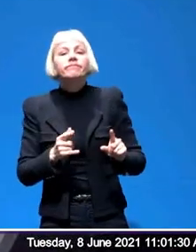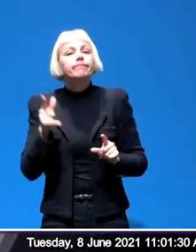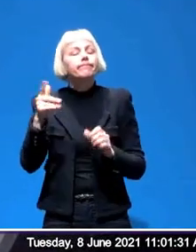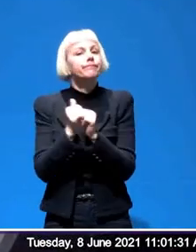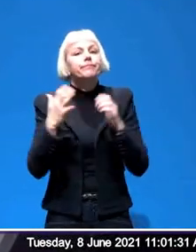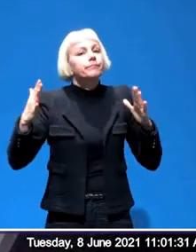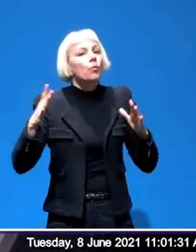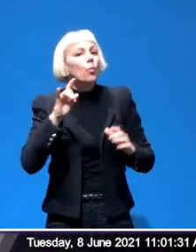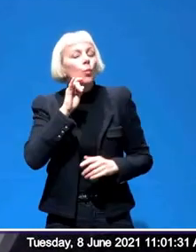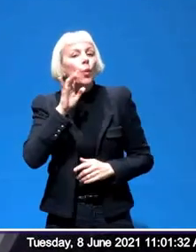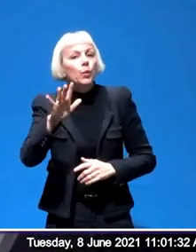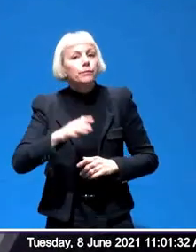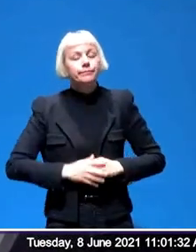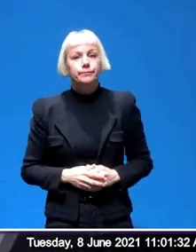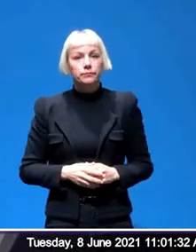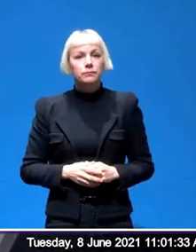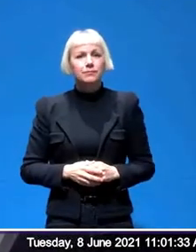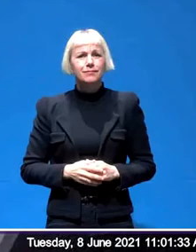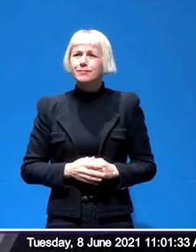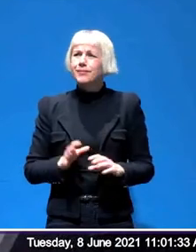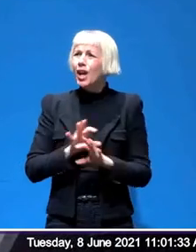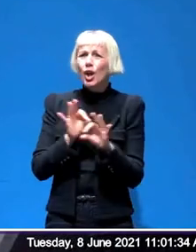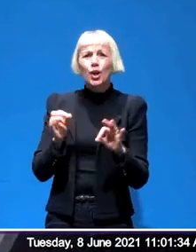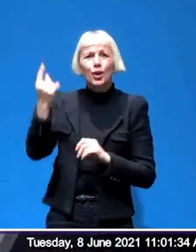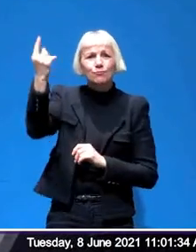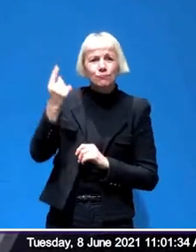And no one ever came out and asked us what we thought happened.